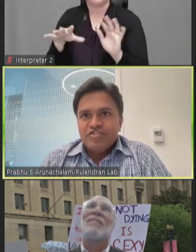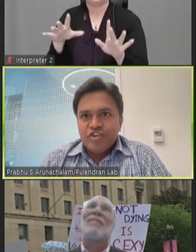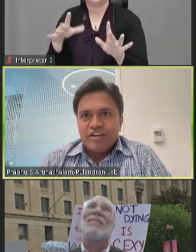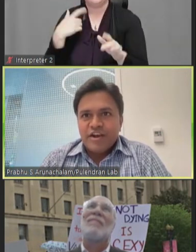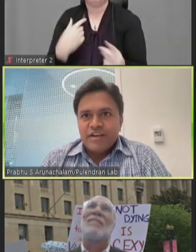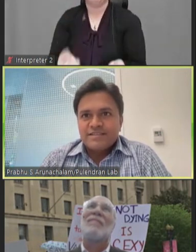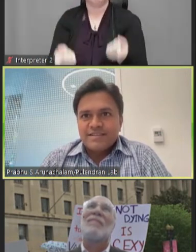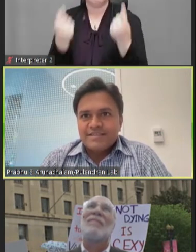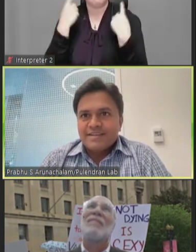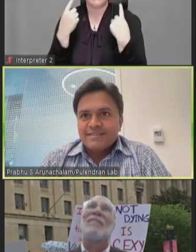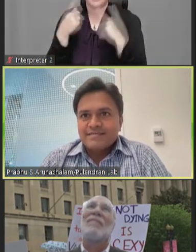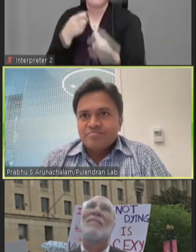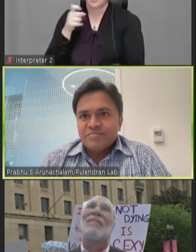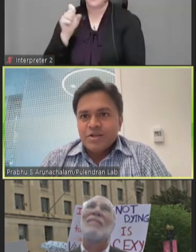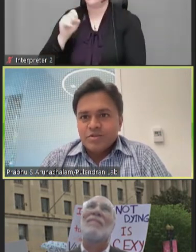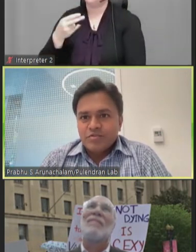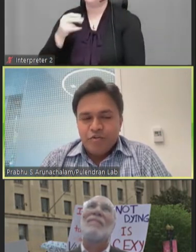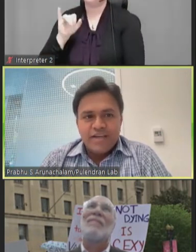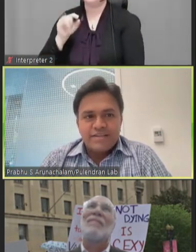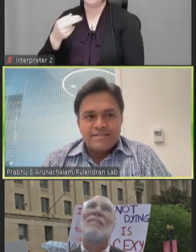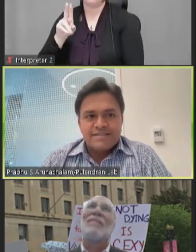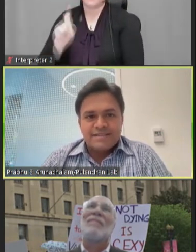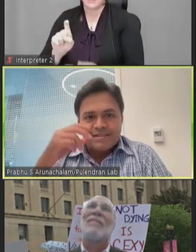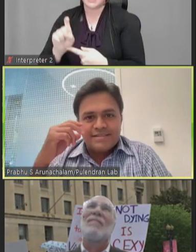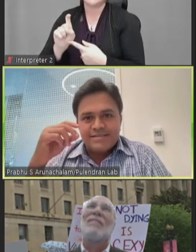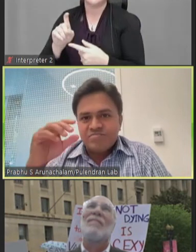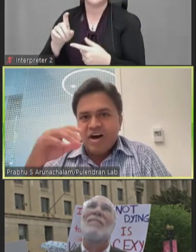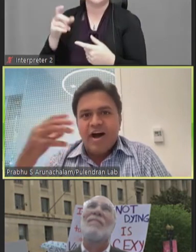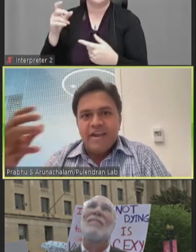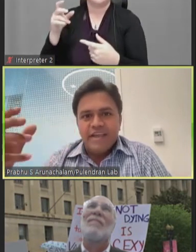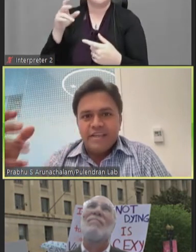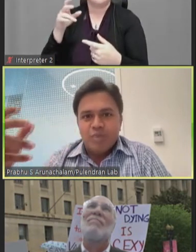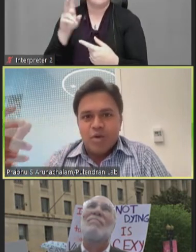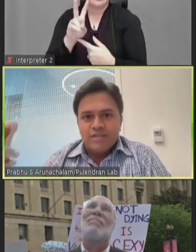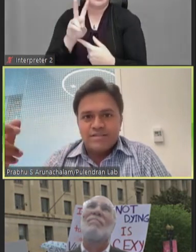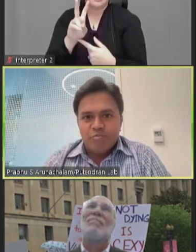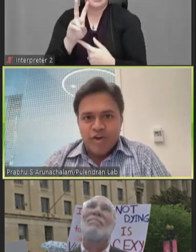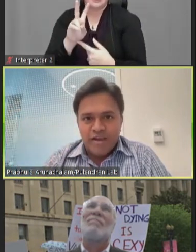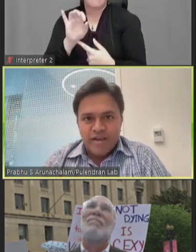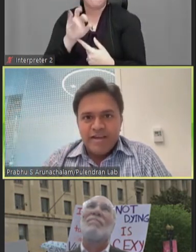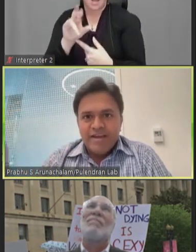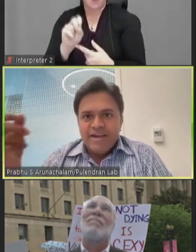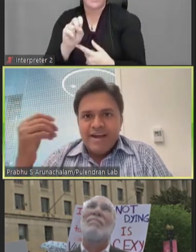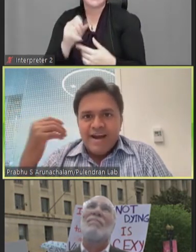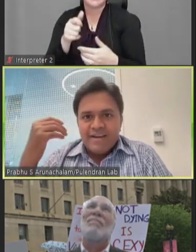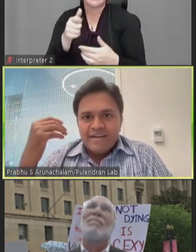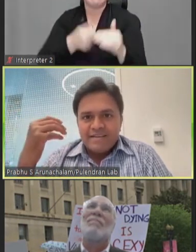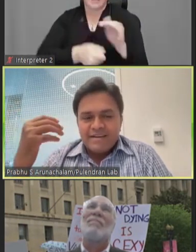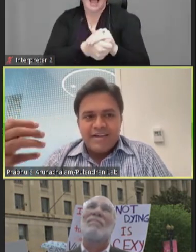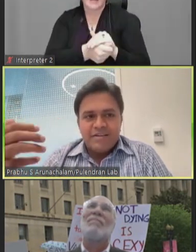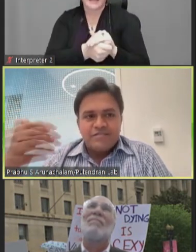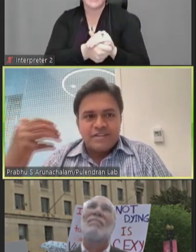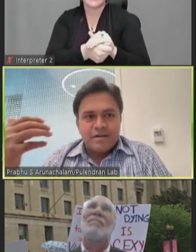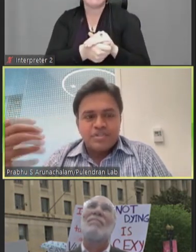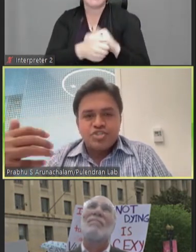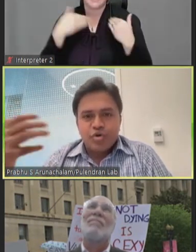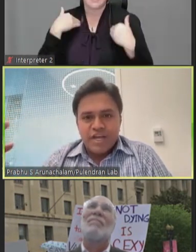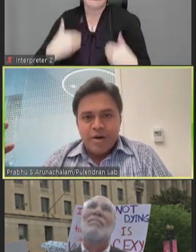Shingrix is that, you know, the virus is hiding in the body somewhere, and it kind of starts showing